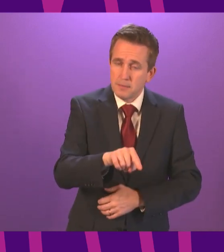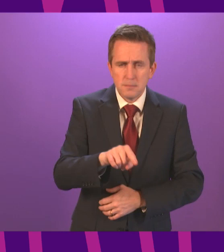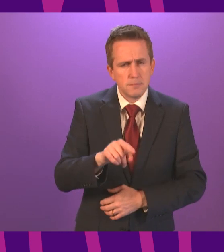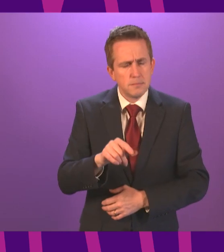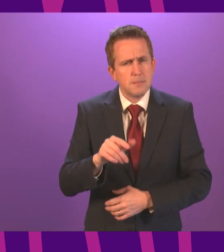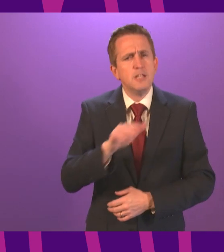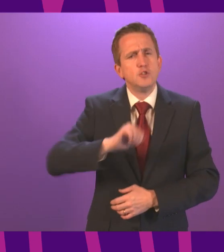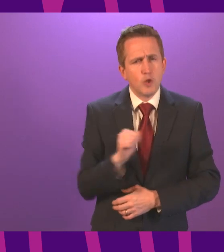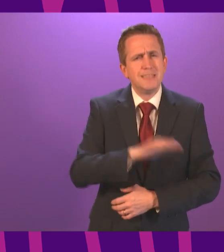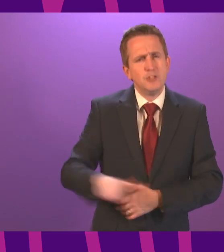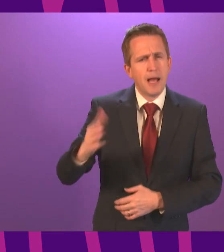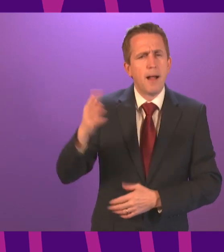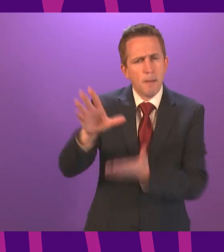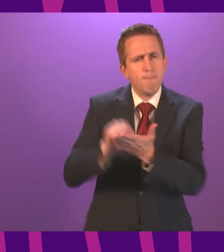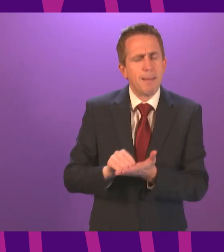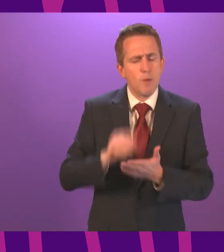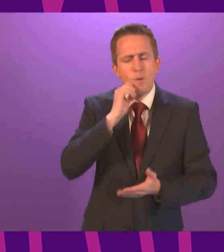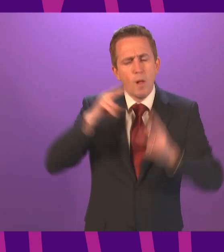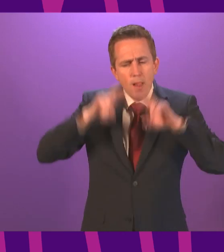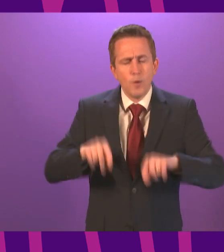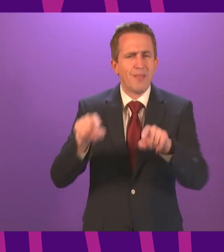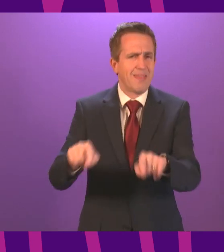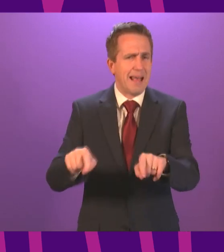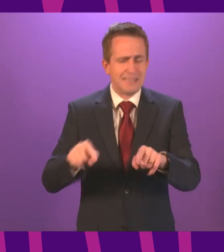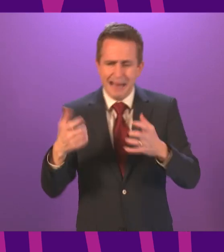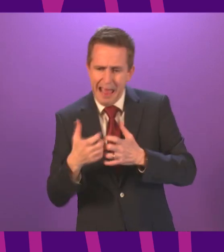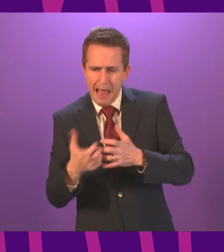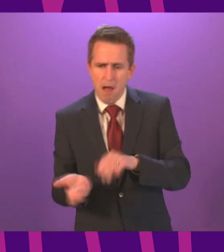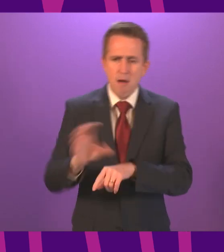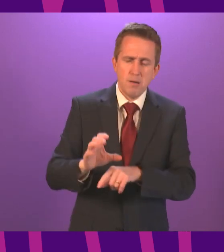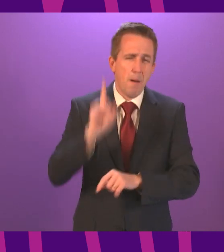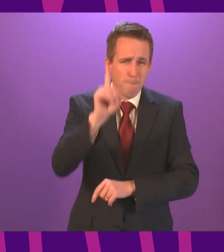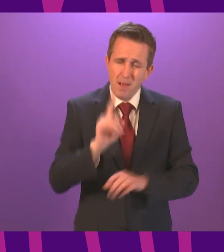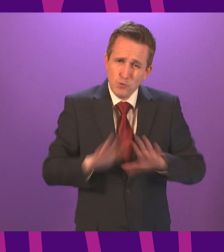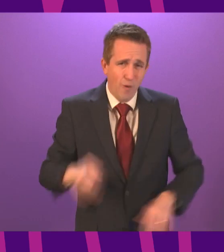to underplay the complexities that are involved. We will have more to say shortly about how